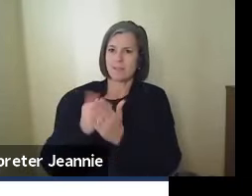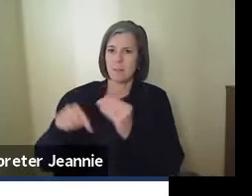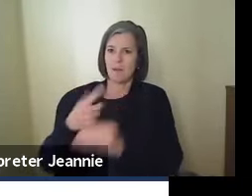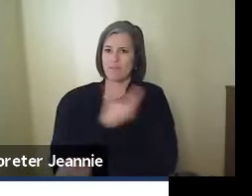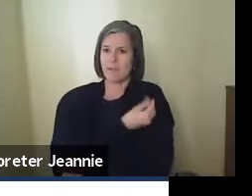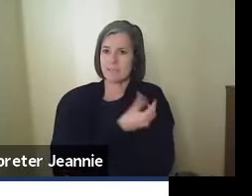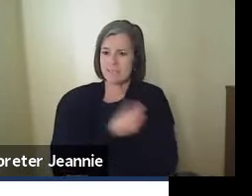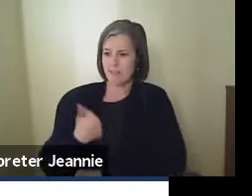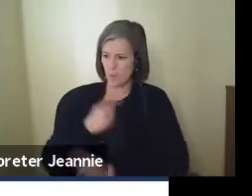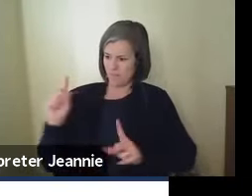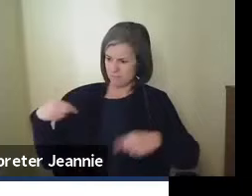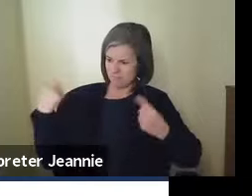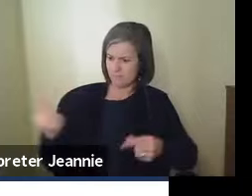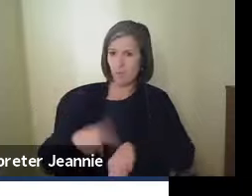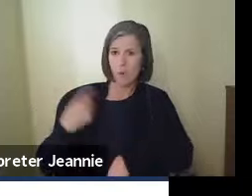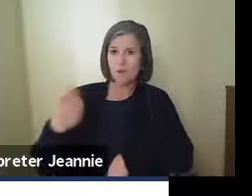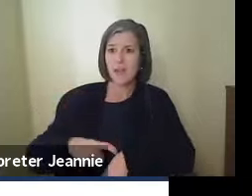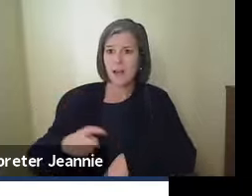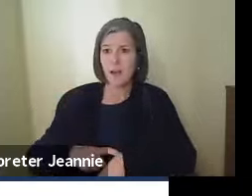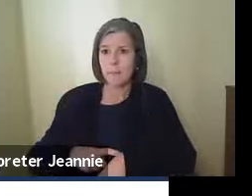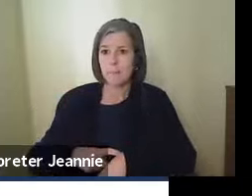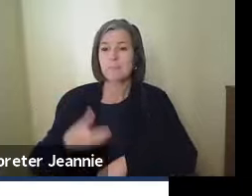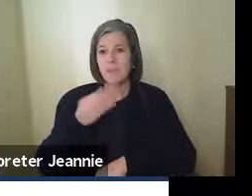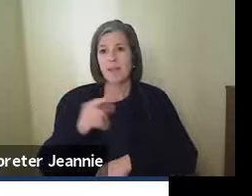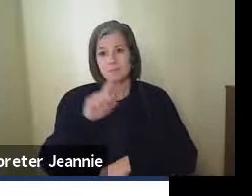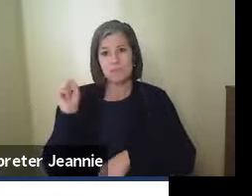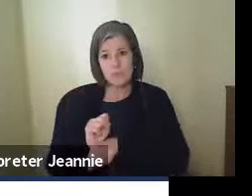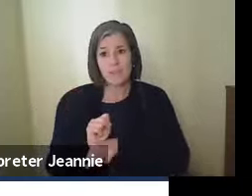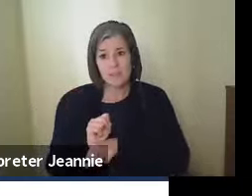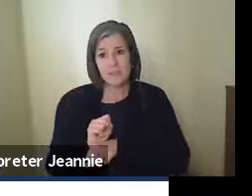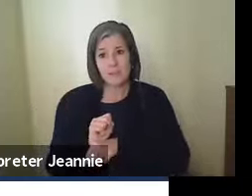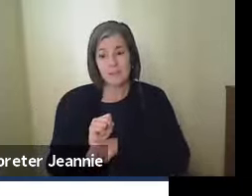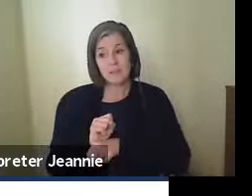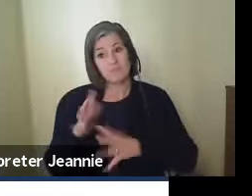we have been doing this for a long time and it really is pretty safe to do.